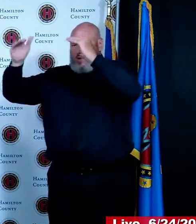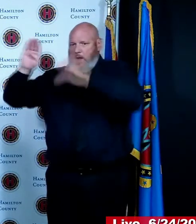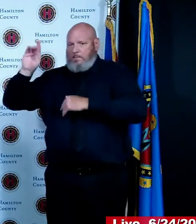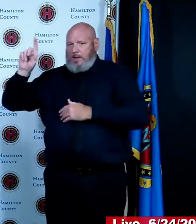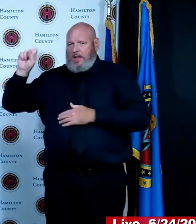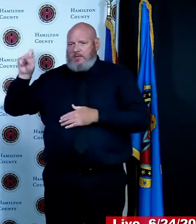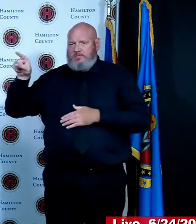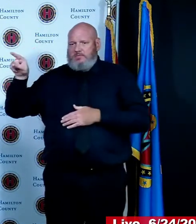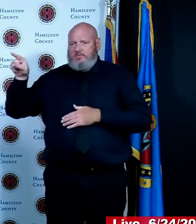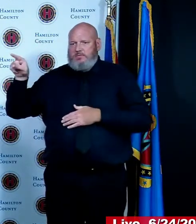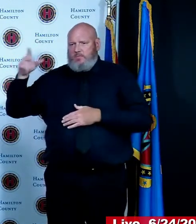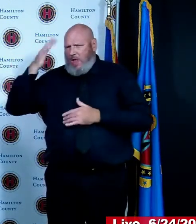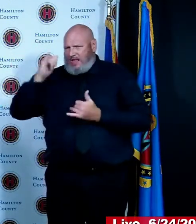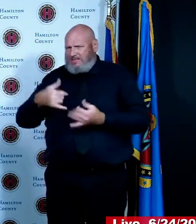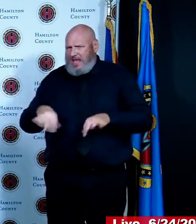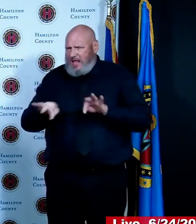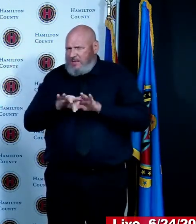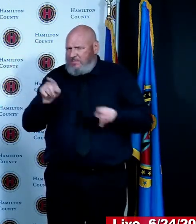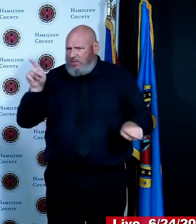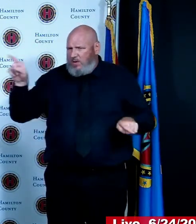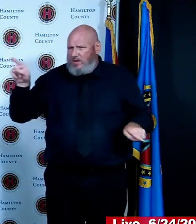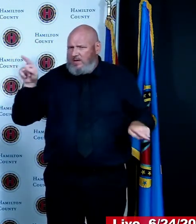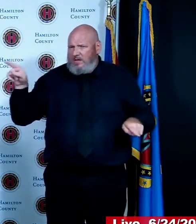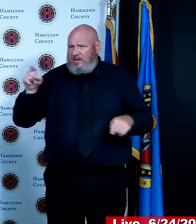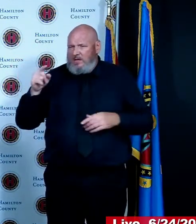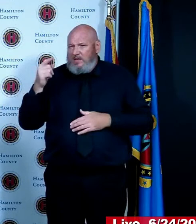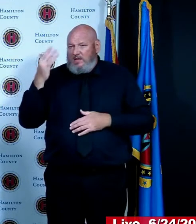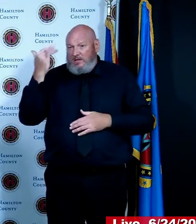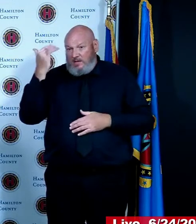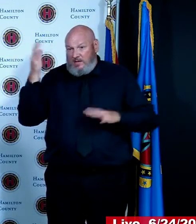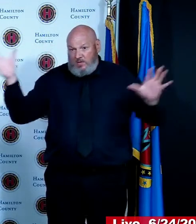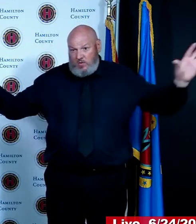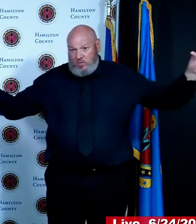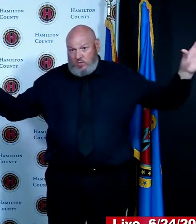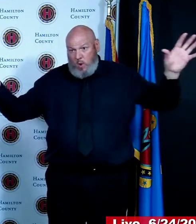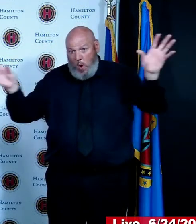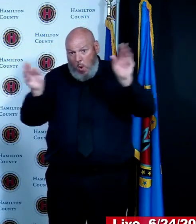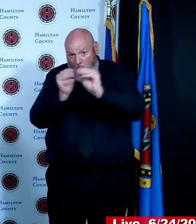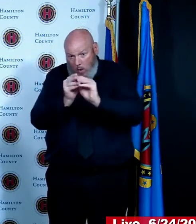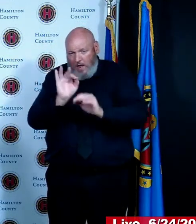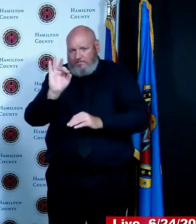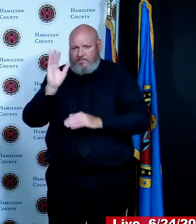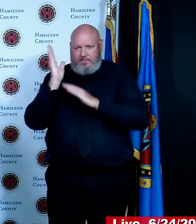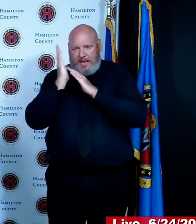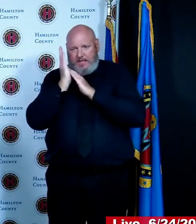total capacity of beds I have more available data on adult med surg and